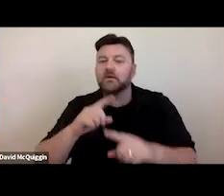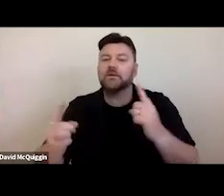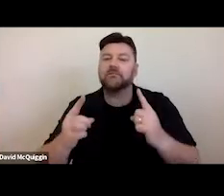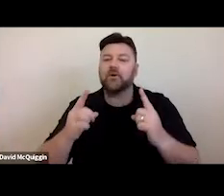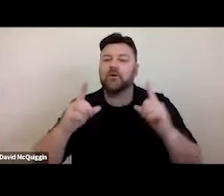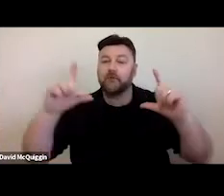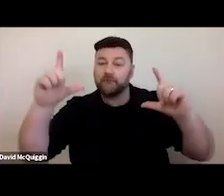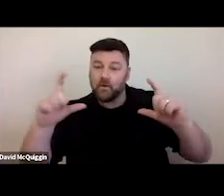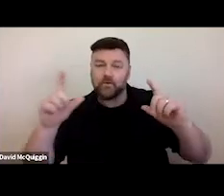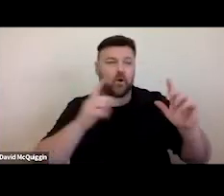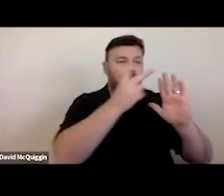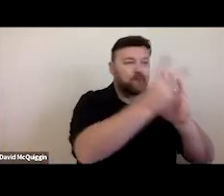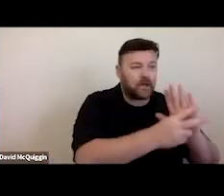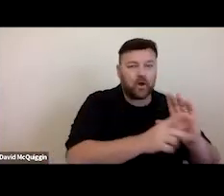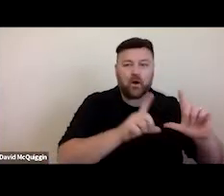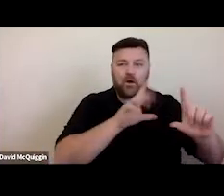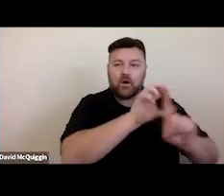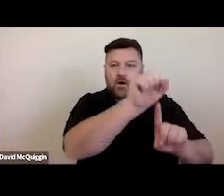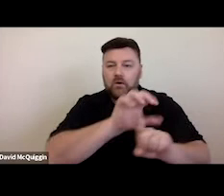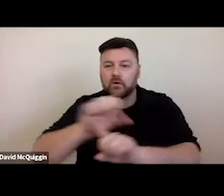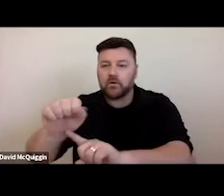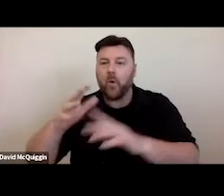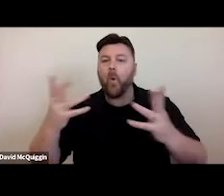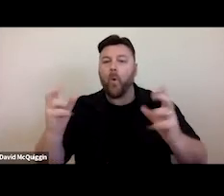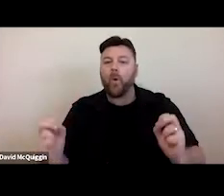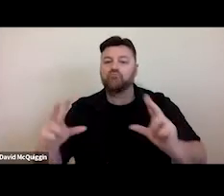If the Sydney Harbour Bridge is behind you,